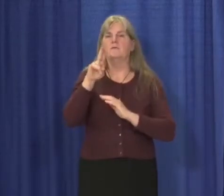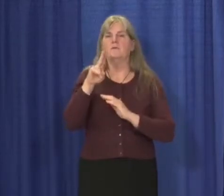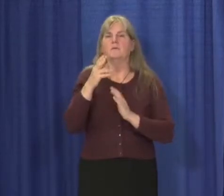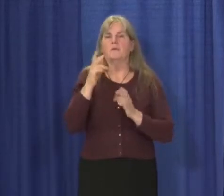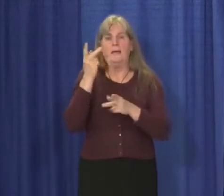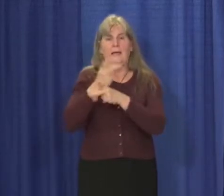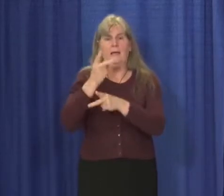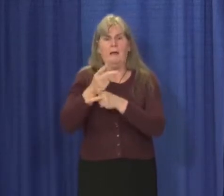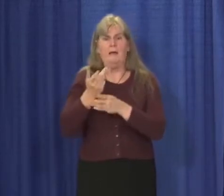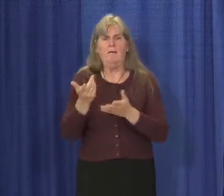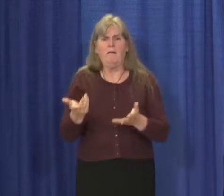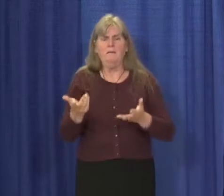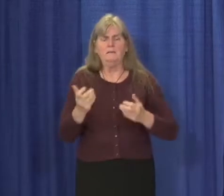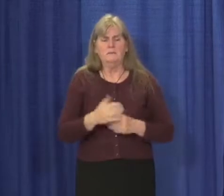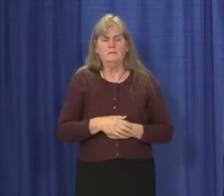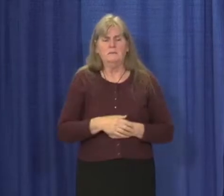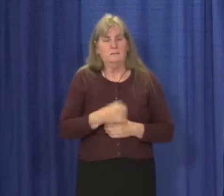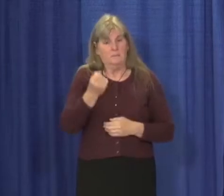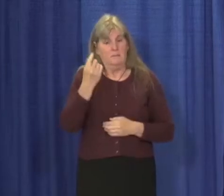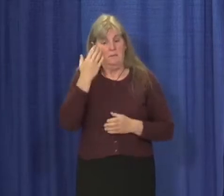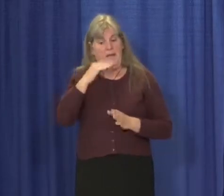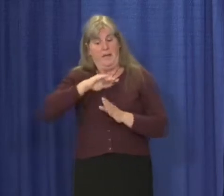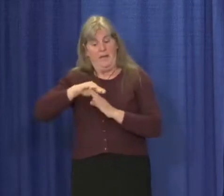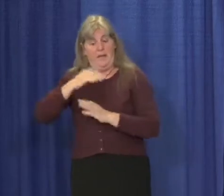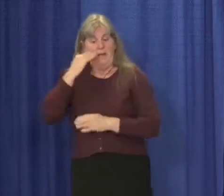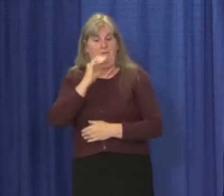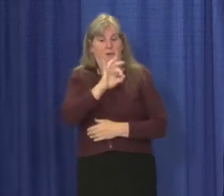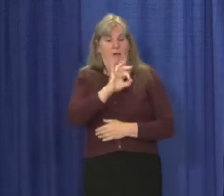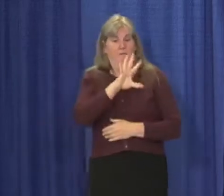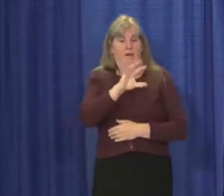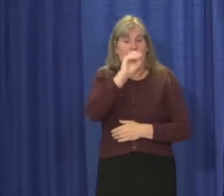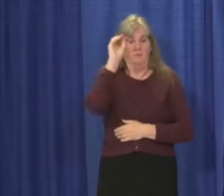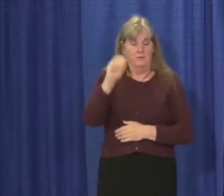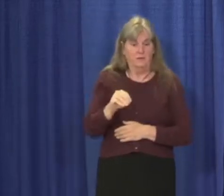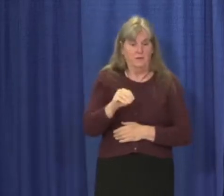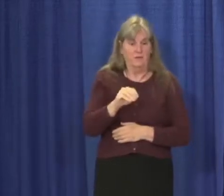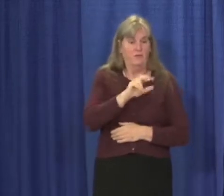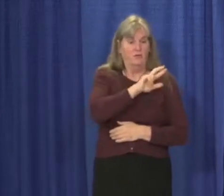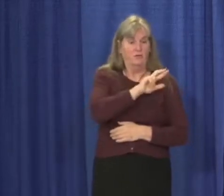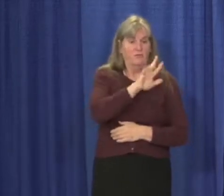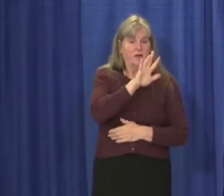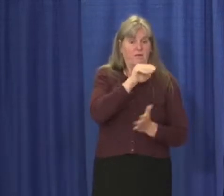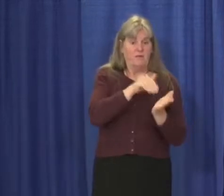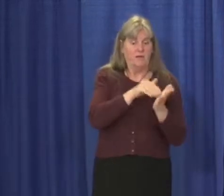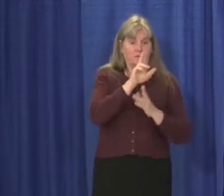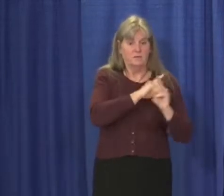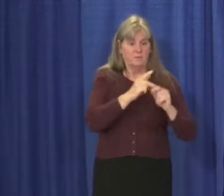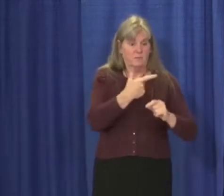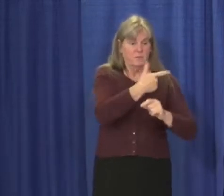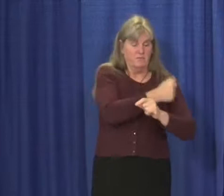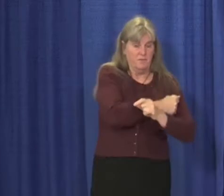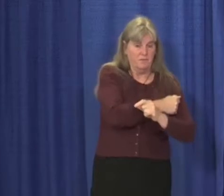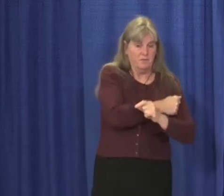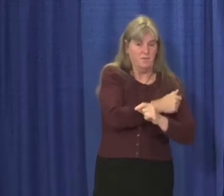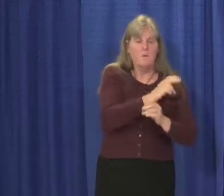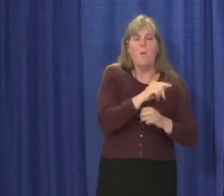But if we can get to 95 percent uptake that would be 35,000 people vaccinated leaving 2,000